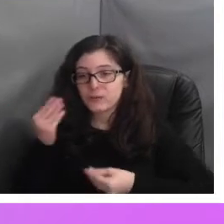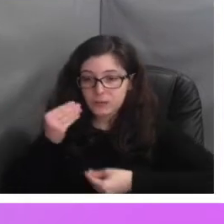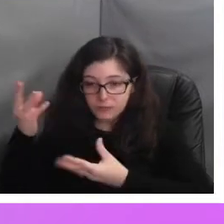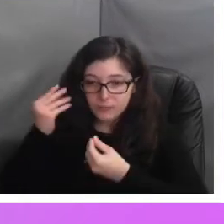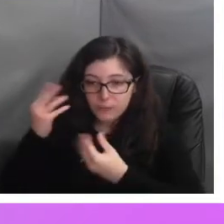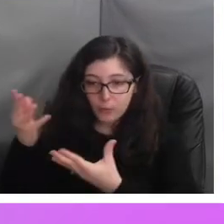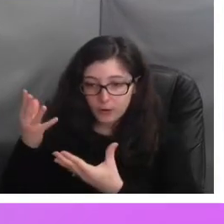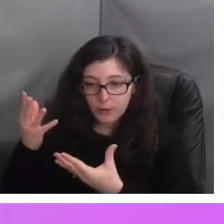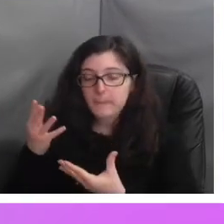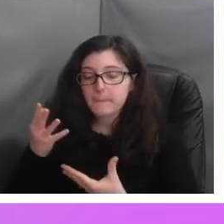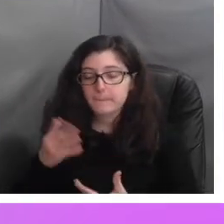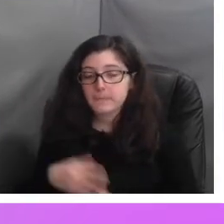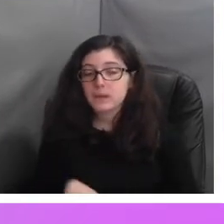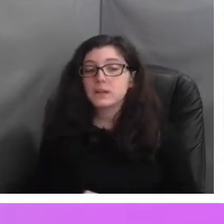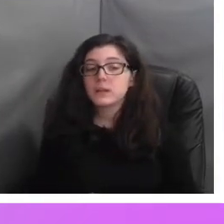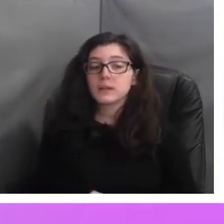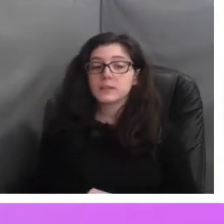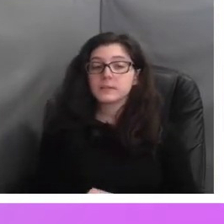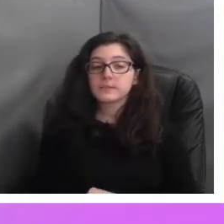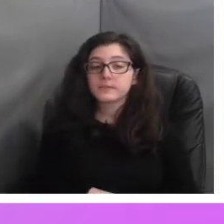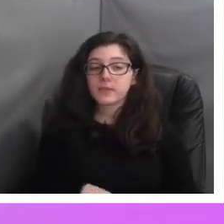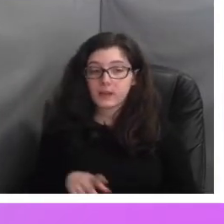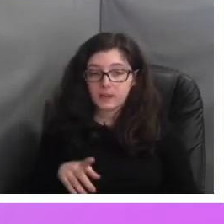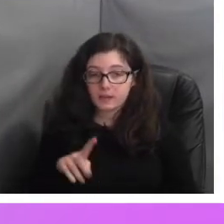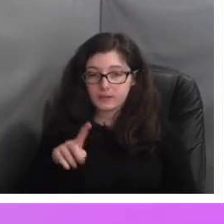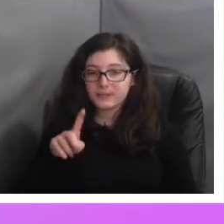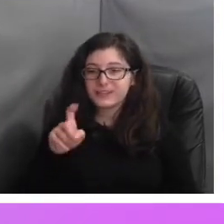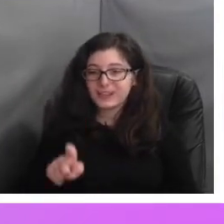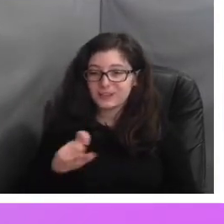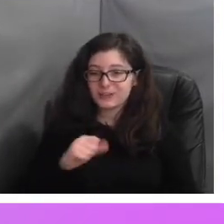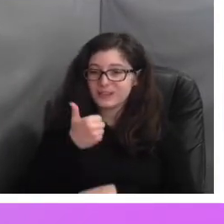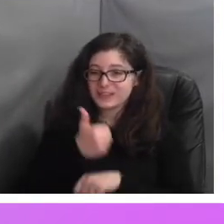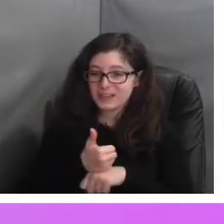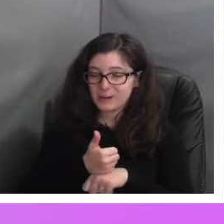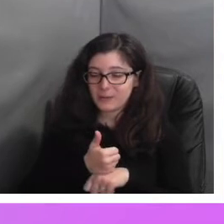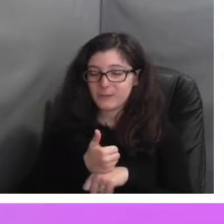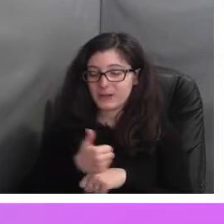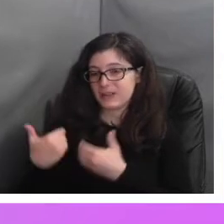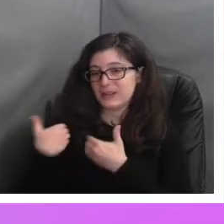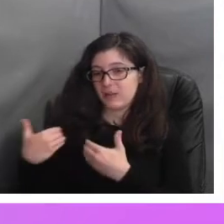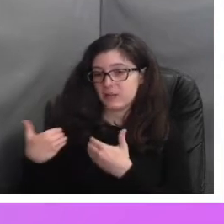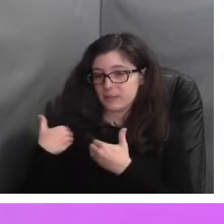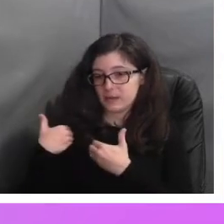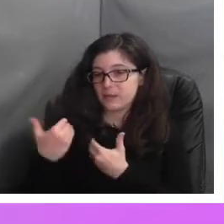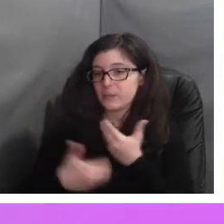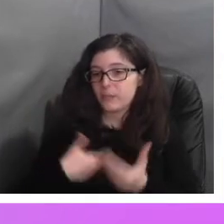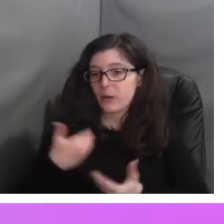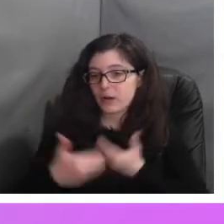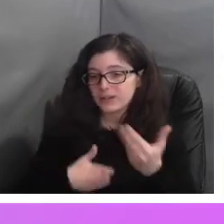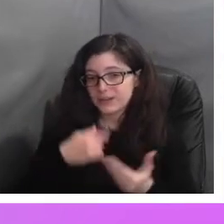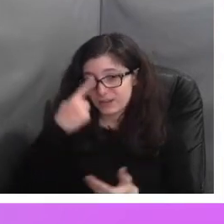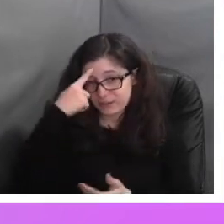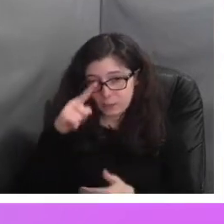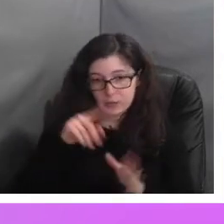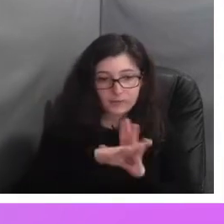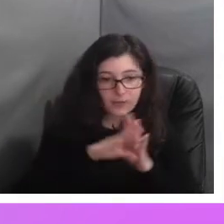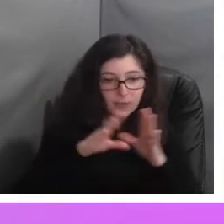establishing accountability mechanisms for developers and content creators who do create inaccessible material.